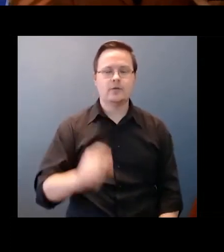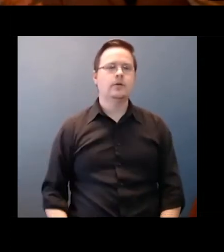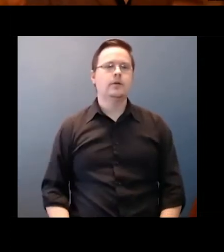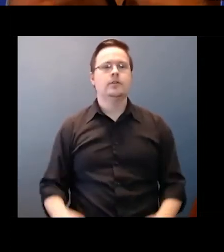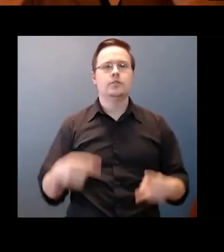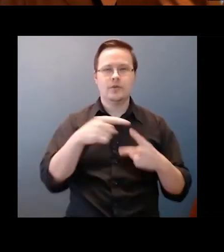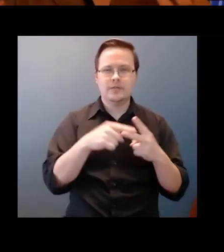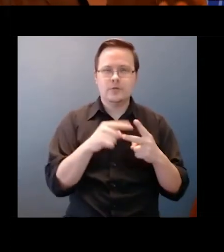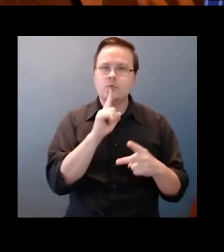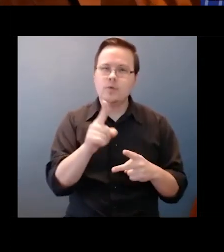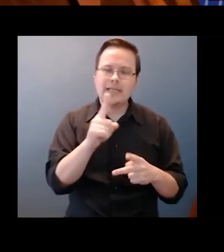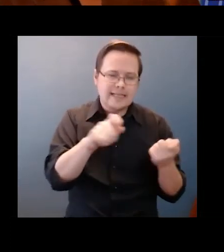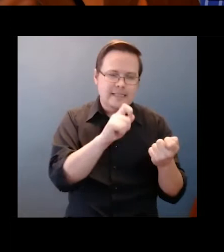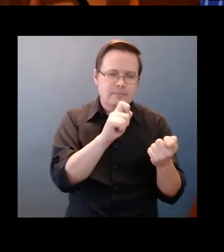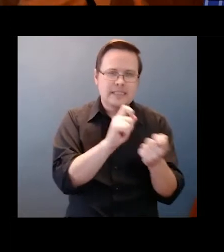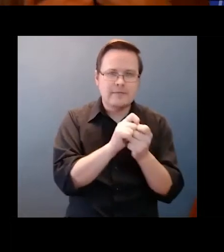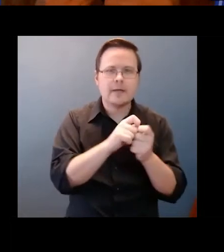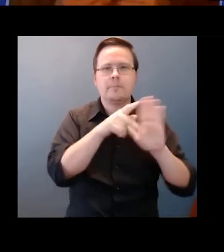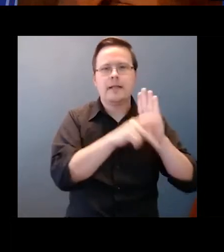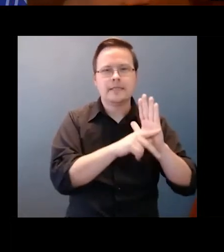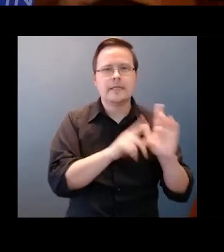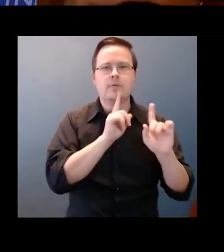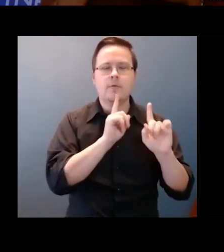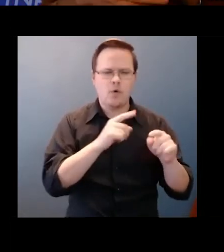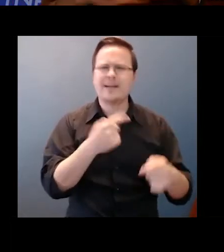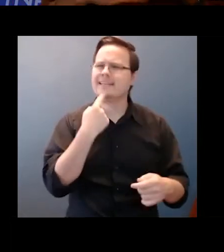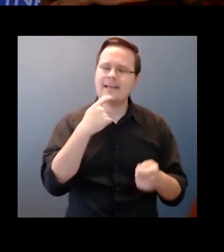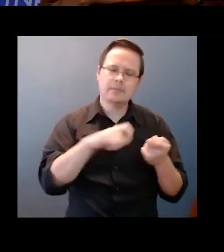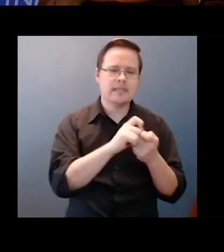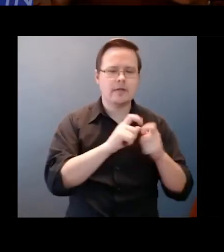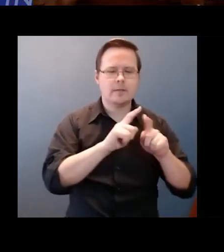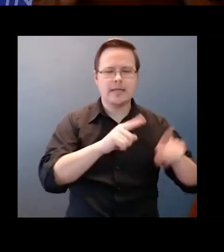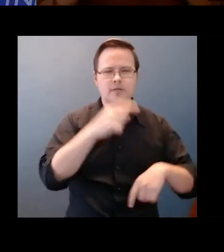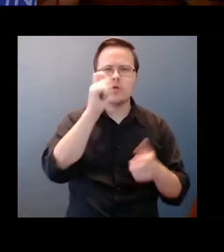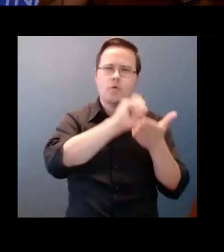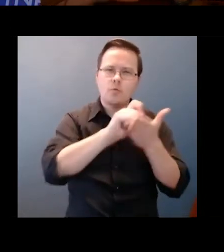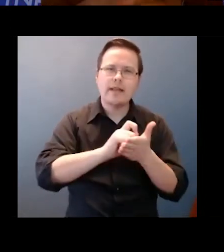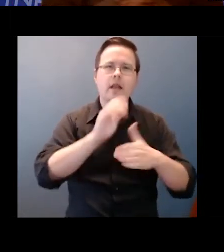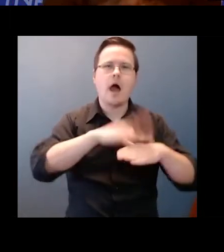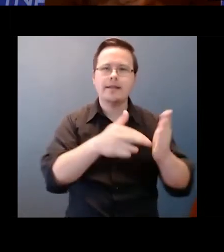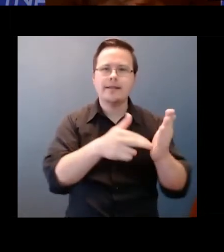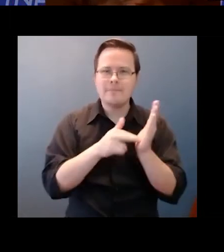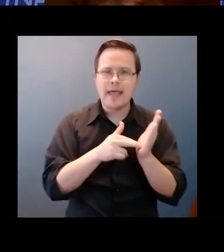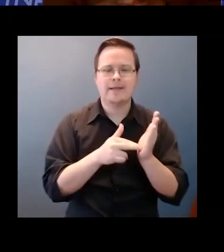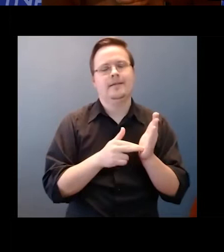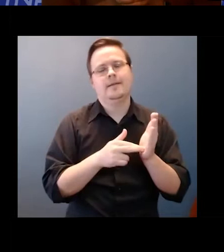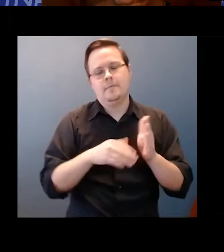we wrote and I call it a bespoke policy report because they were kind of written on-demand based on the kinds of political exigencies of,